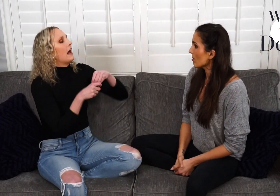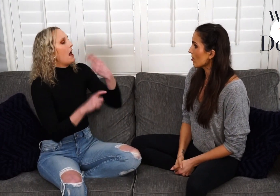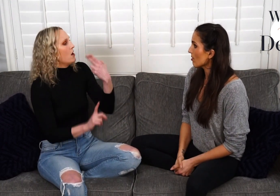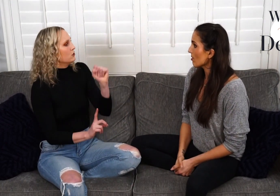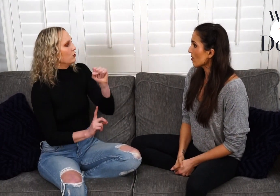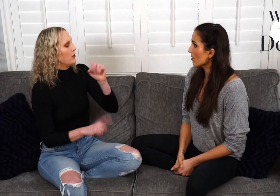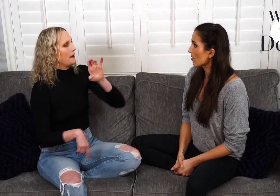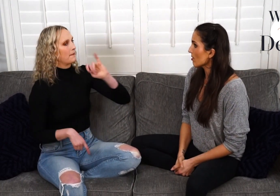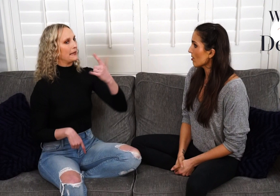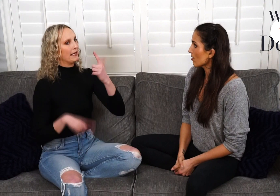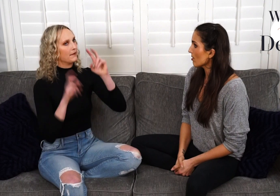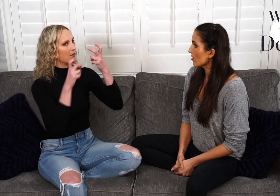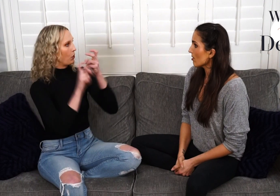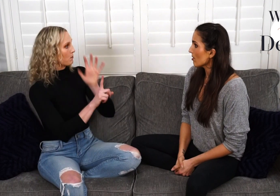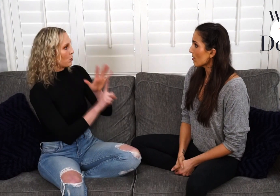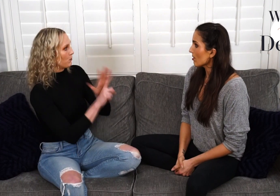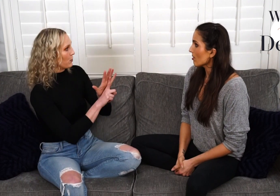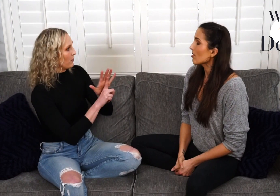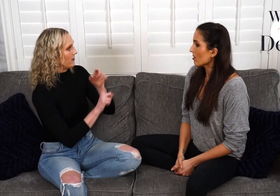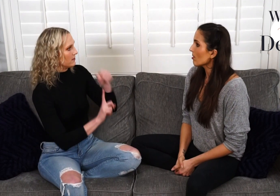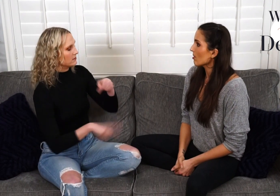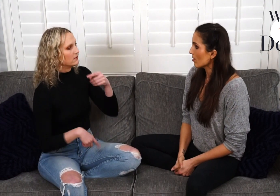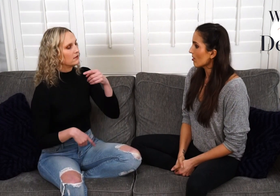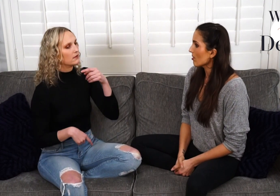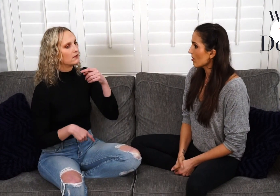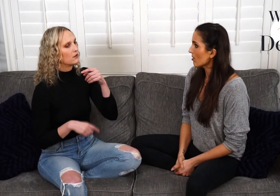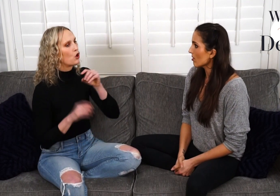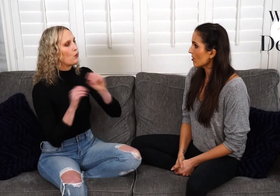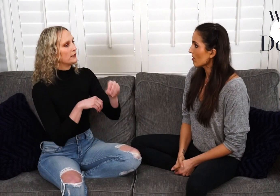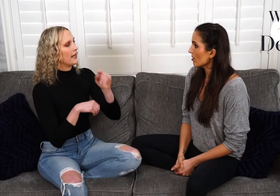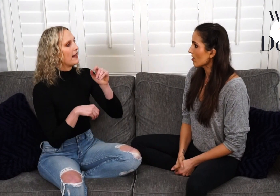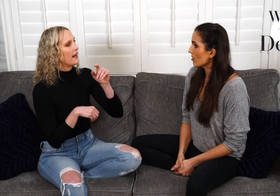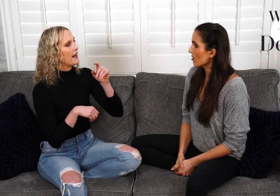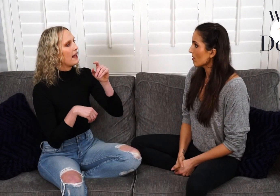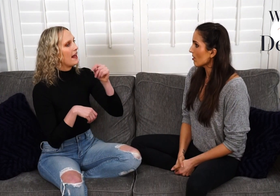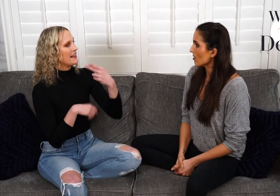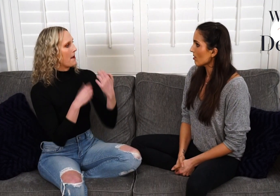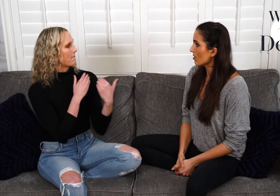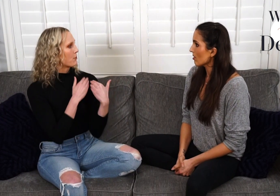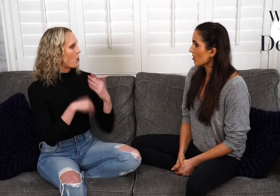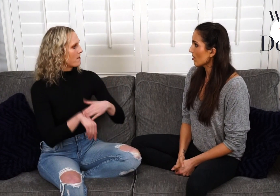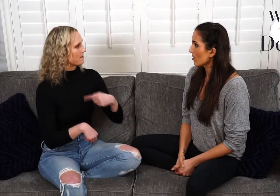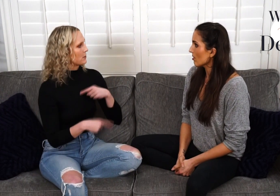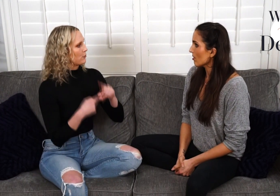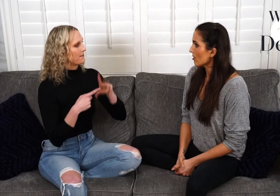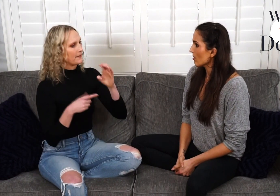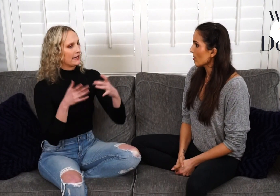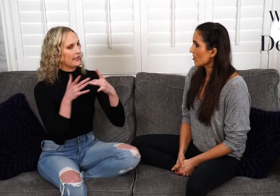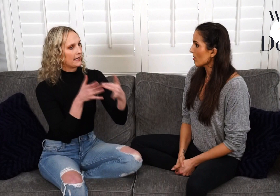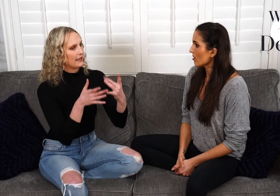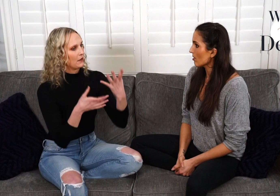to my high school years and being “popular.” It put the responsibility on me to be a leader